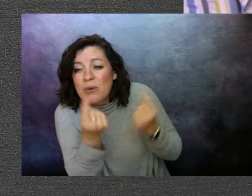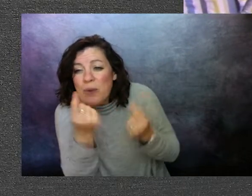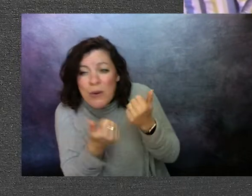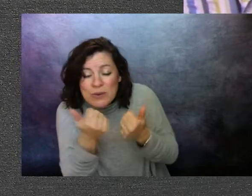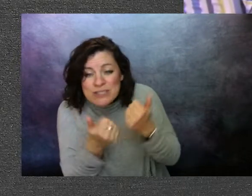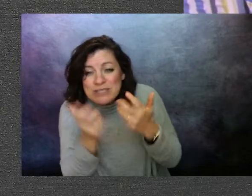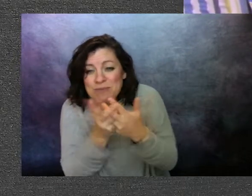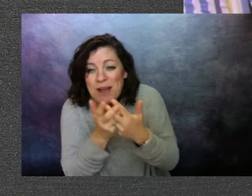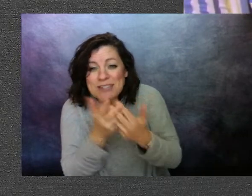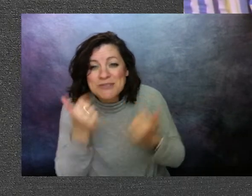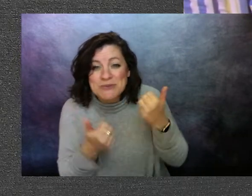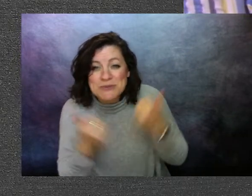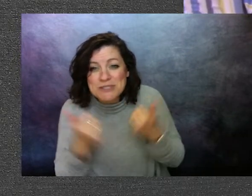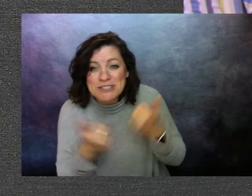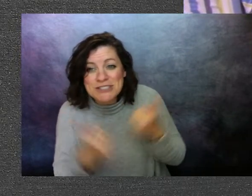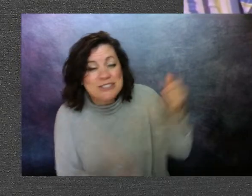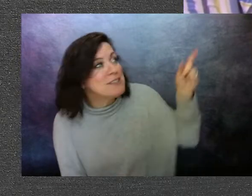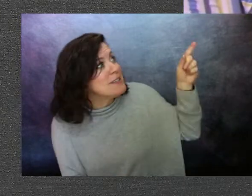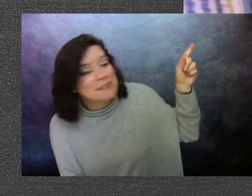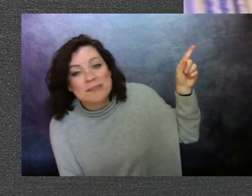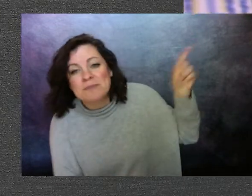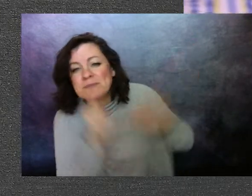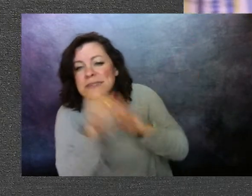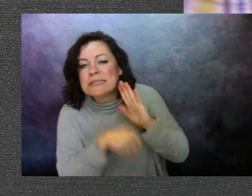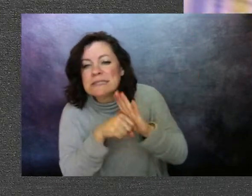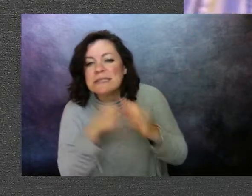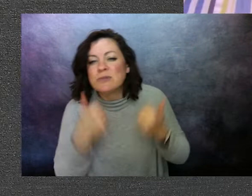Which season is this picture in?